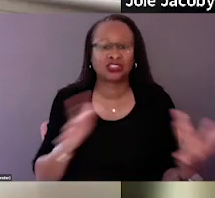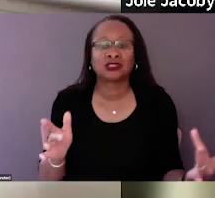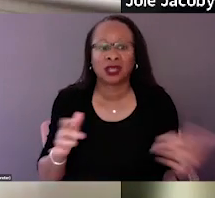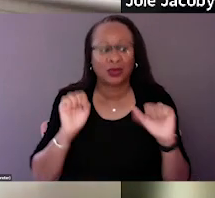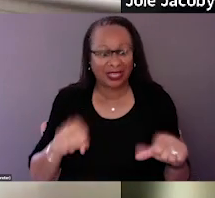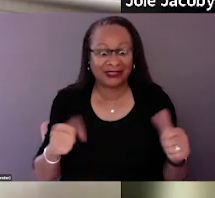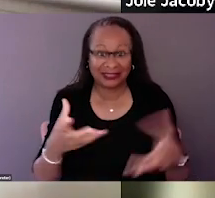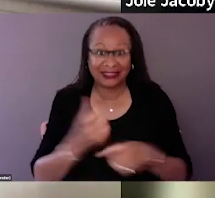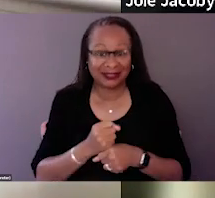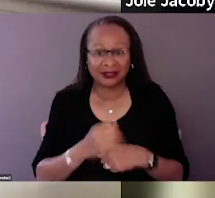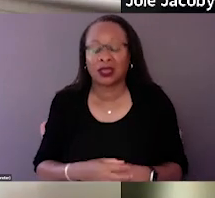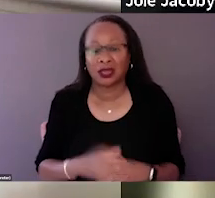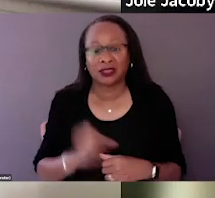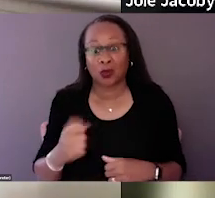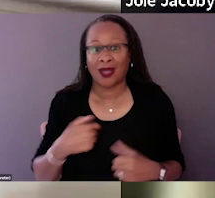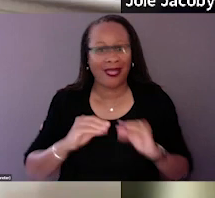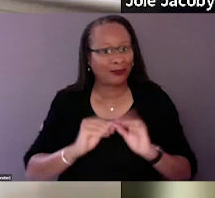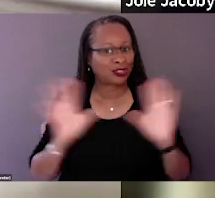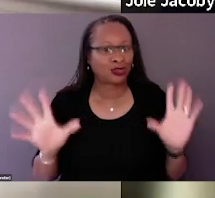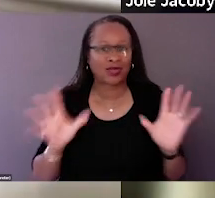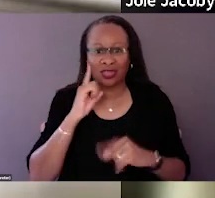So, I definitely have thought about it in the reverse